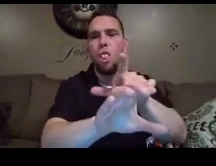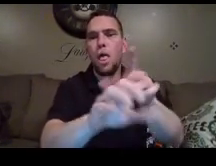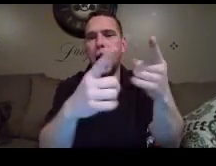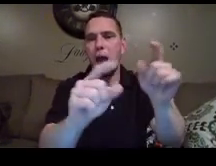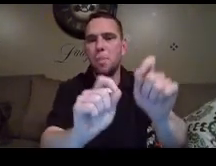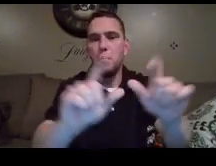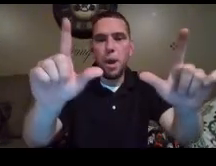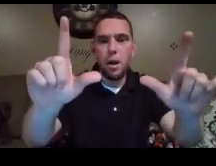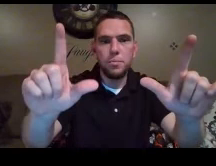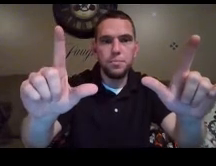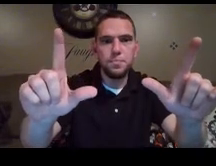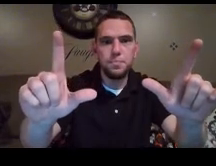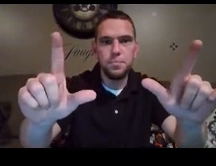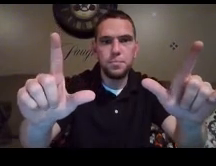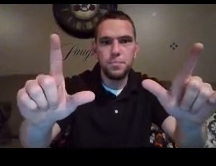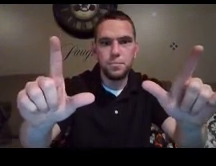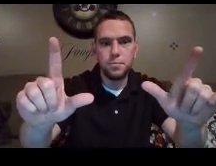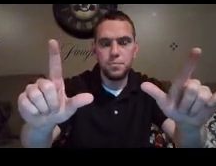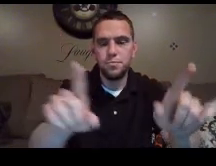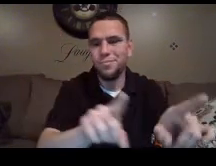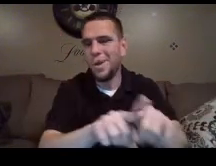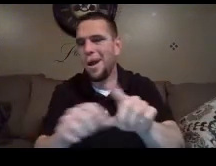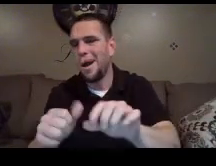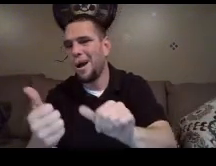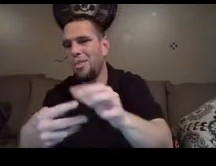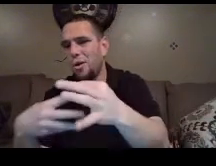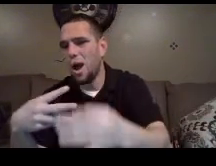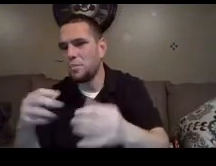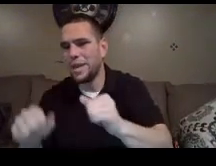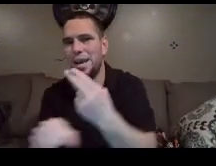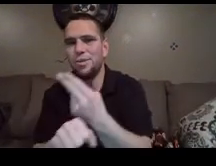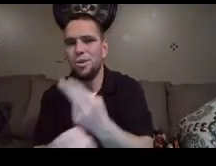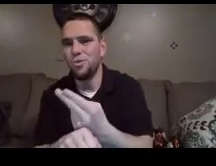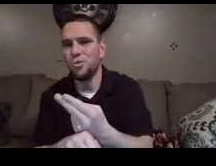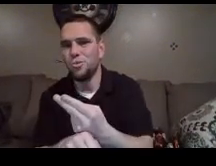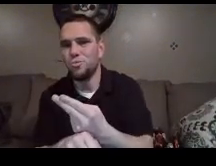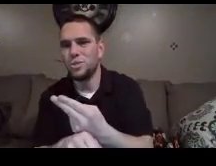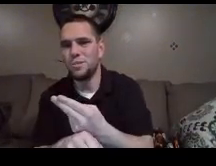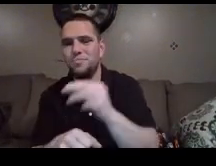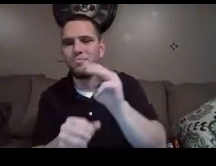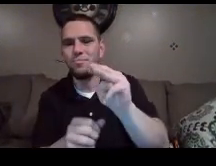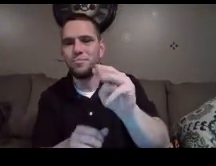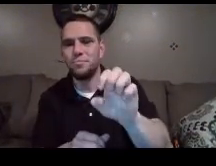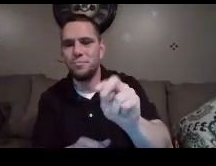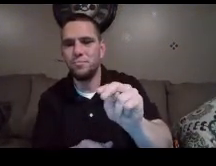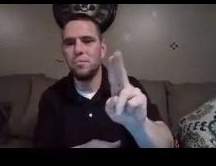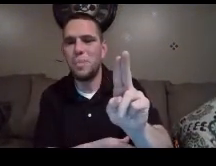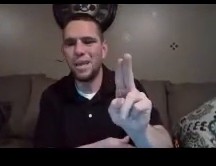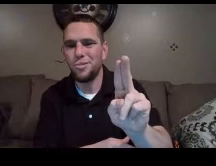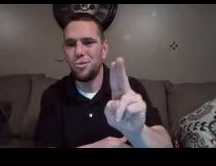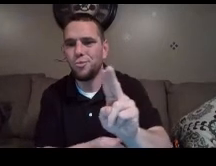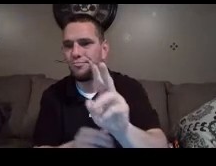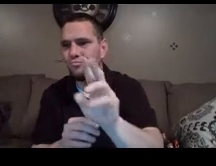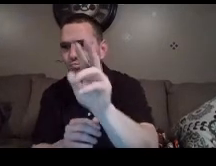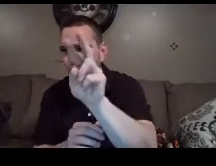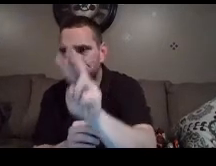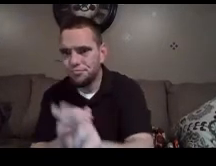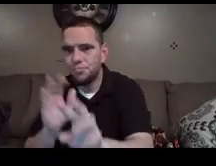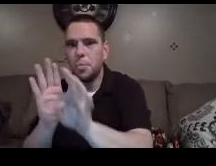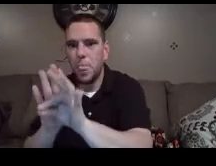You can also get there via the context menus if you're using a keyboard, so I'm going to actually just click on that and I'm going to choose top and bottom.